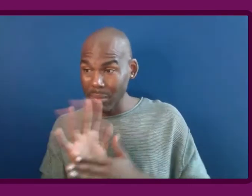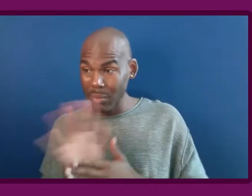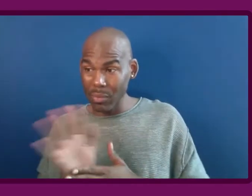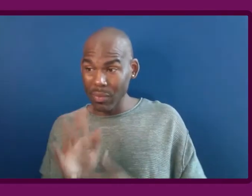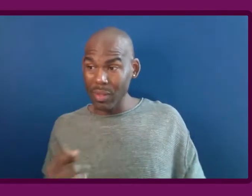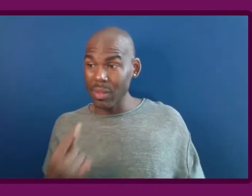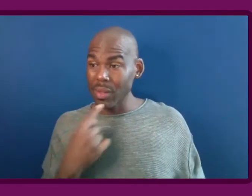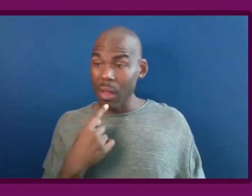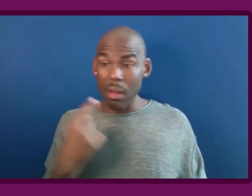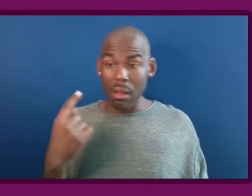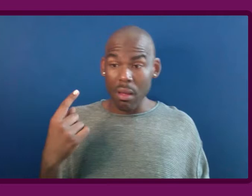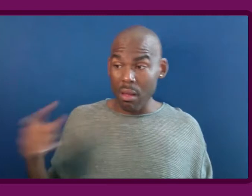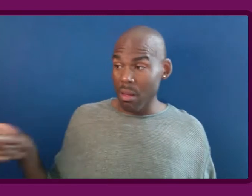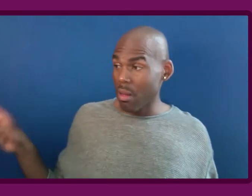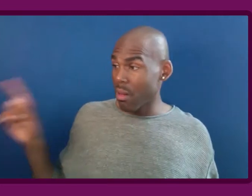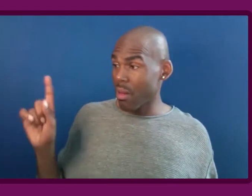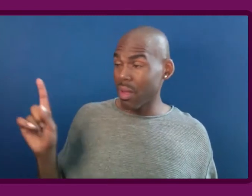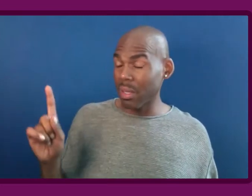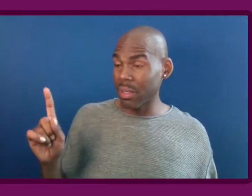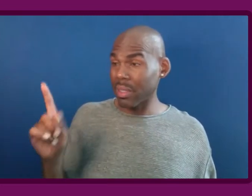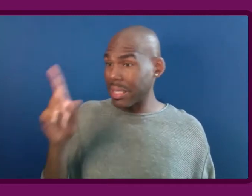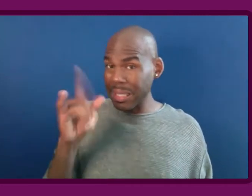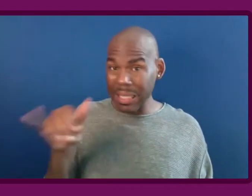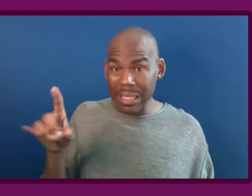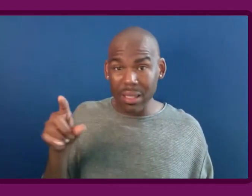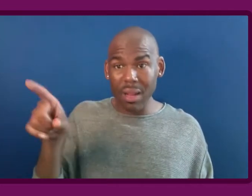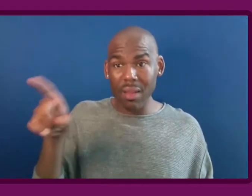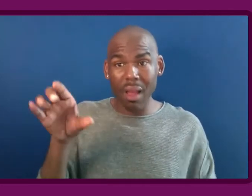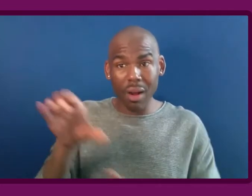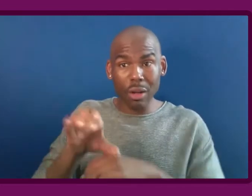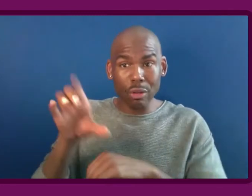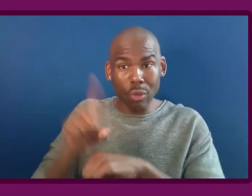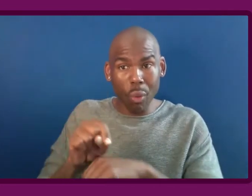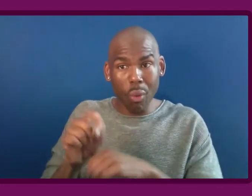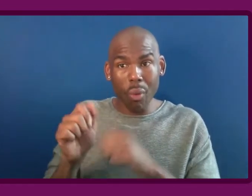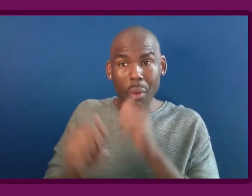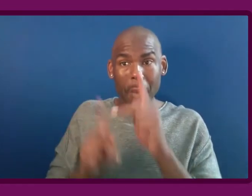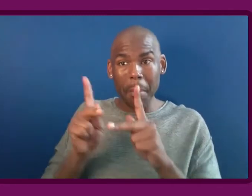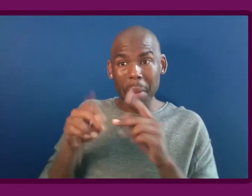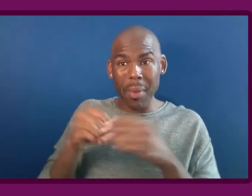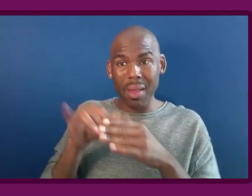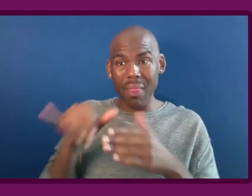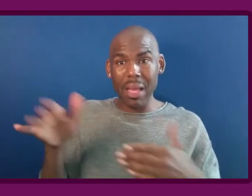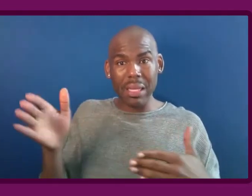movie, they were like, "Did they even consult with people who are part of this spectrum,